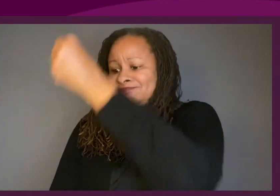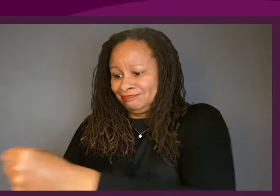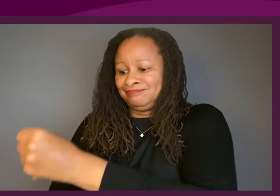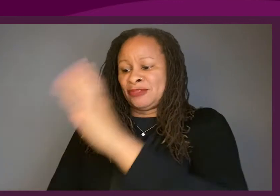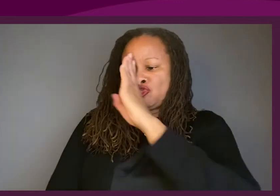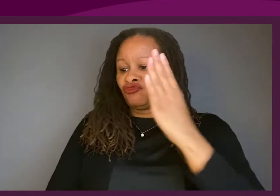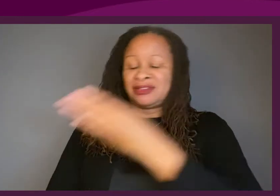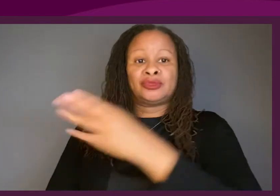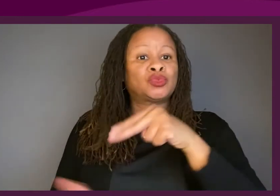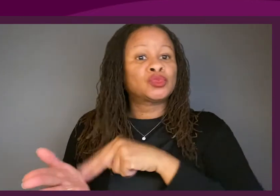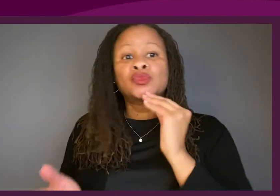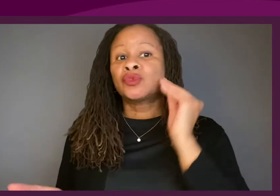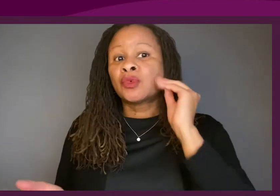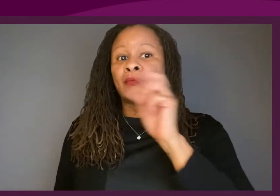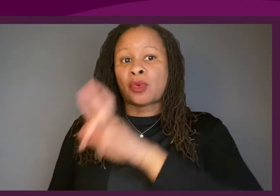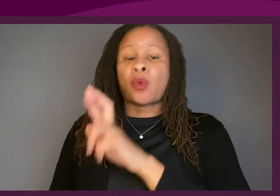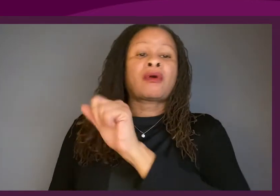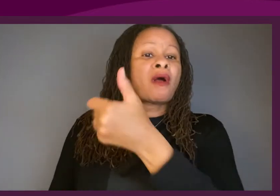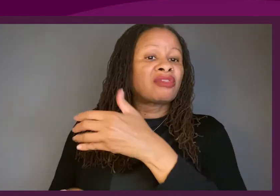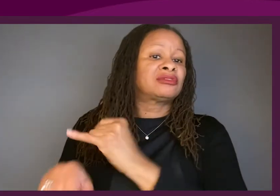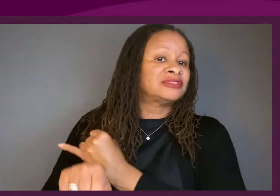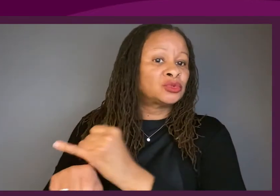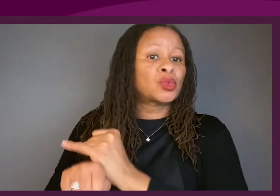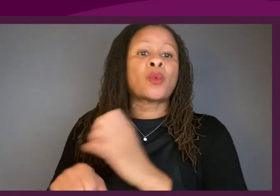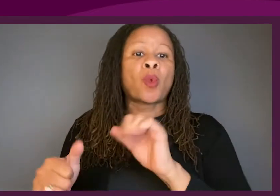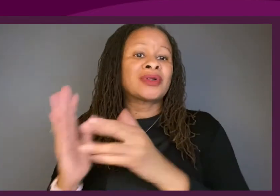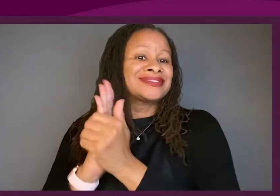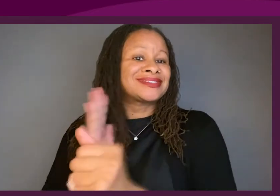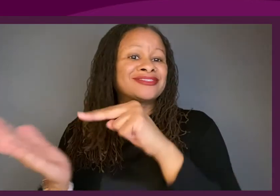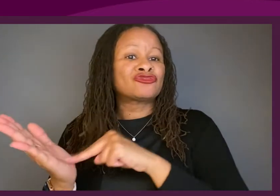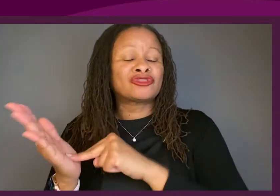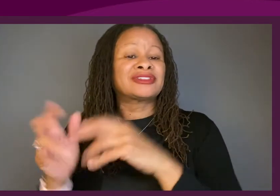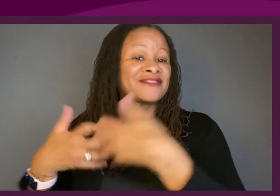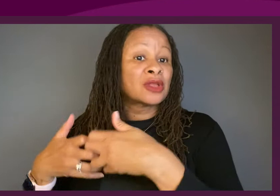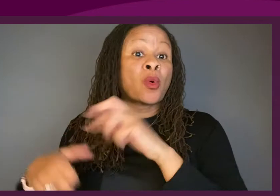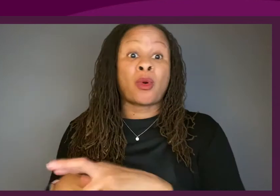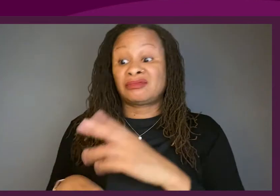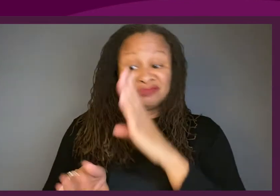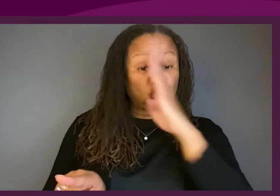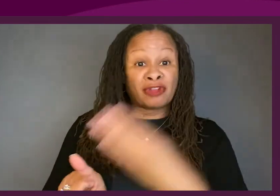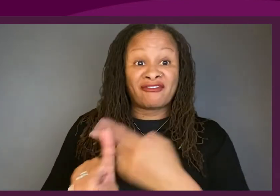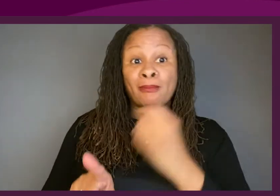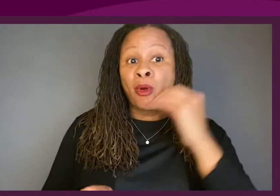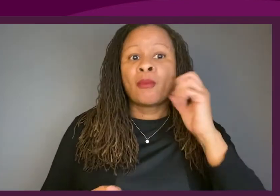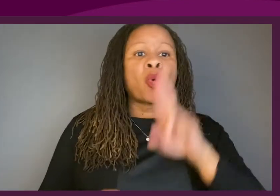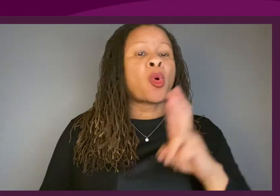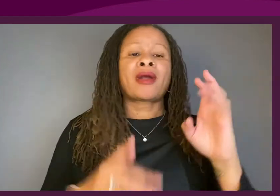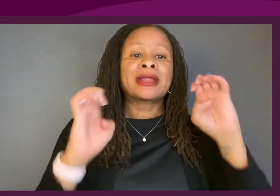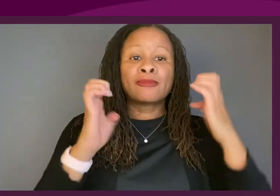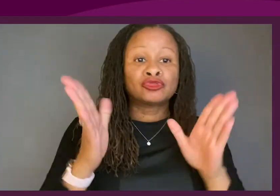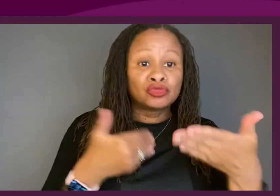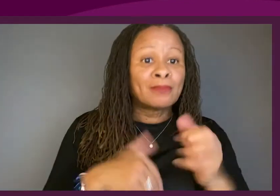and so they are directed straight from home or from an emergency room or from a hospital